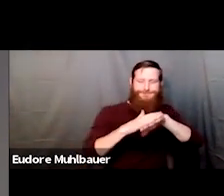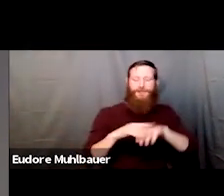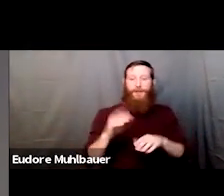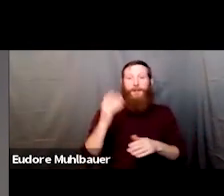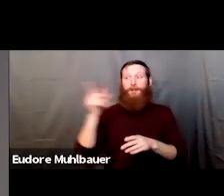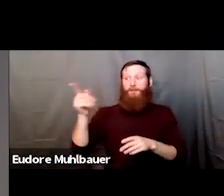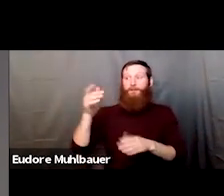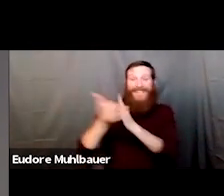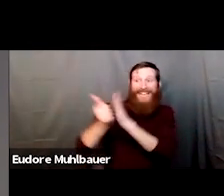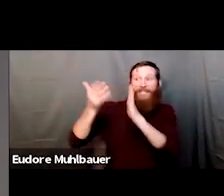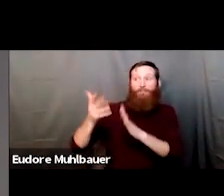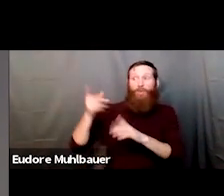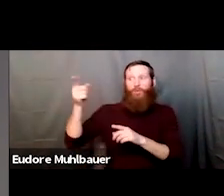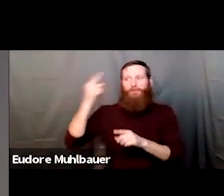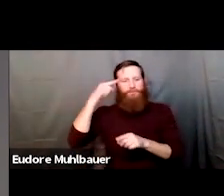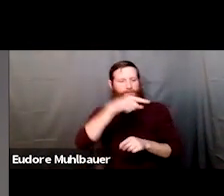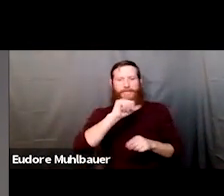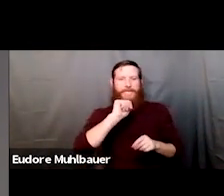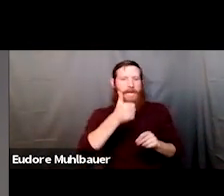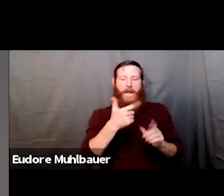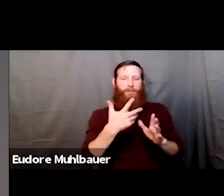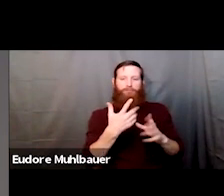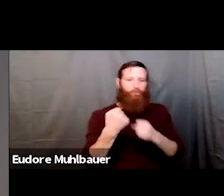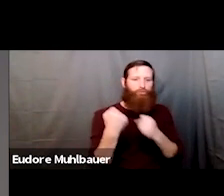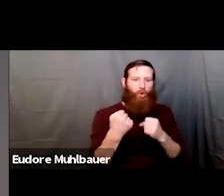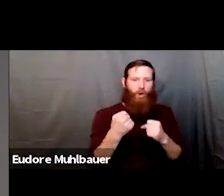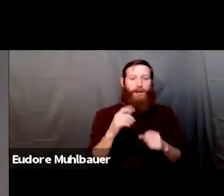and it has given me some tools so I can identify where those areas are